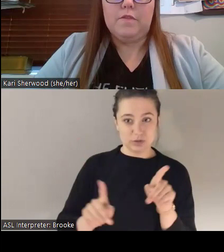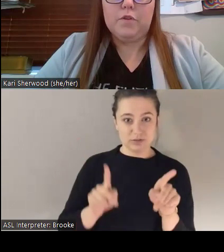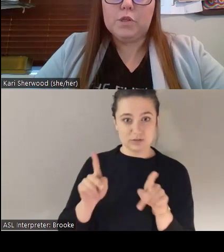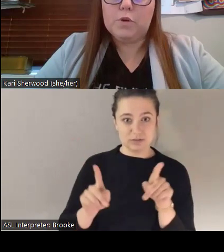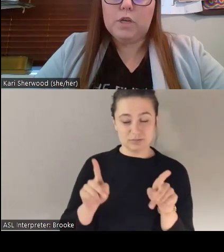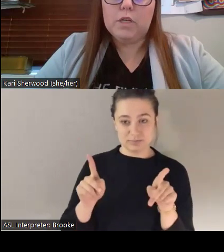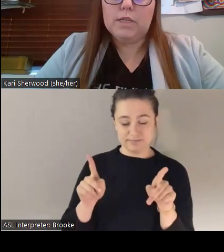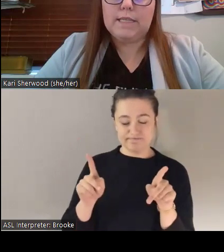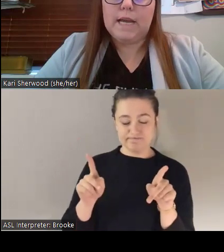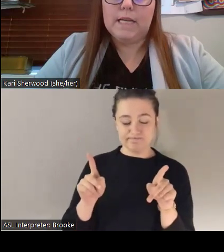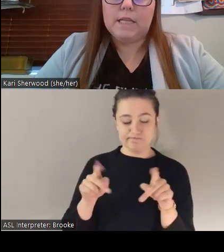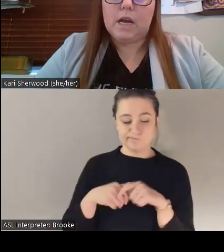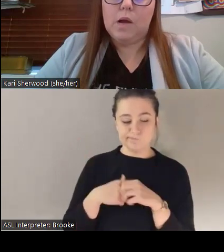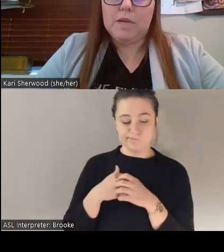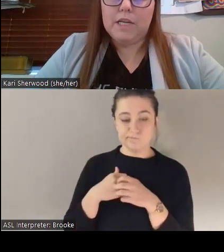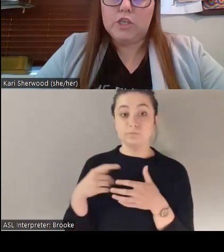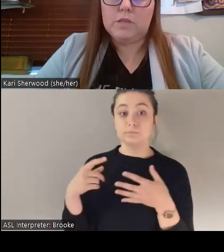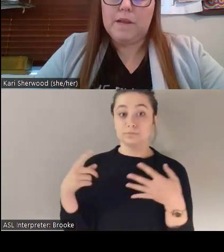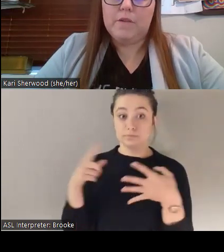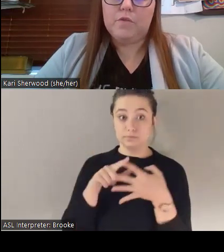and the first one says: accommodations made for